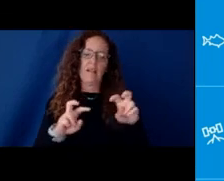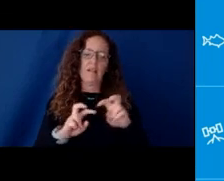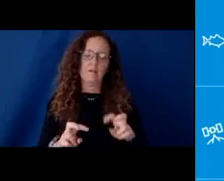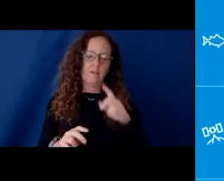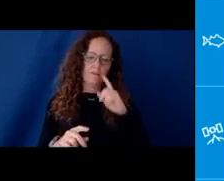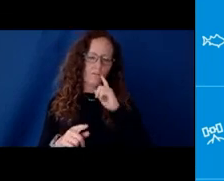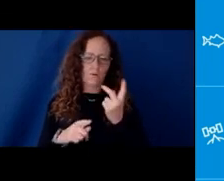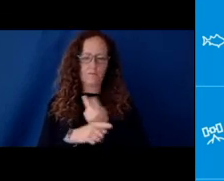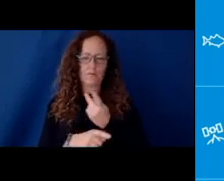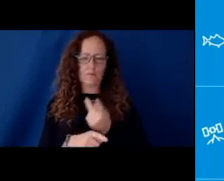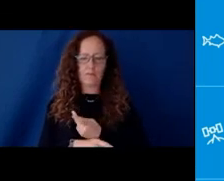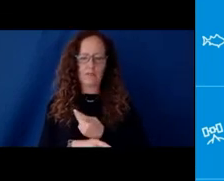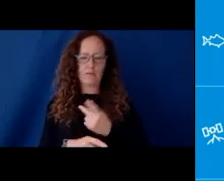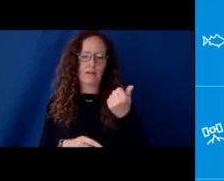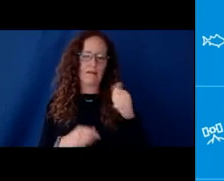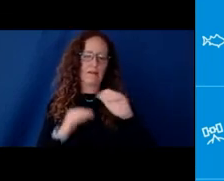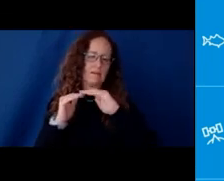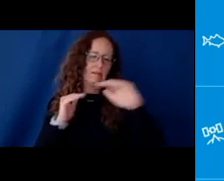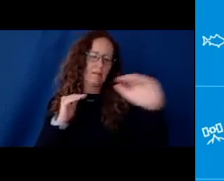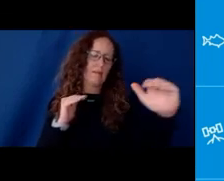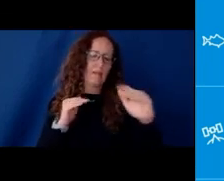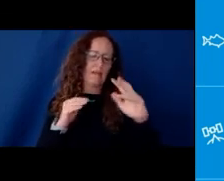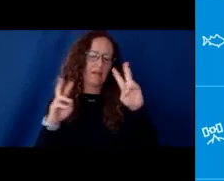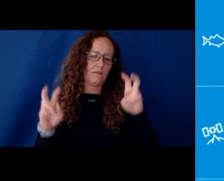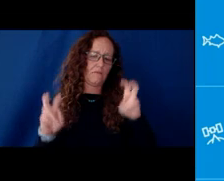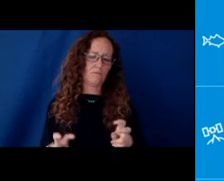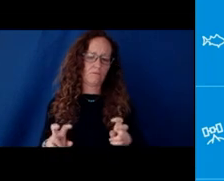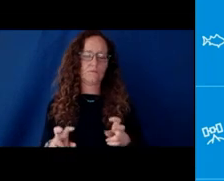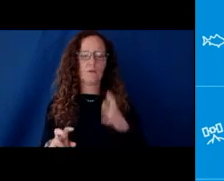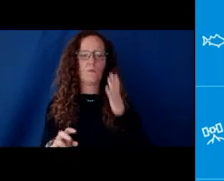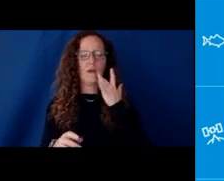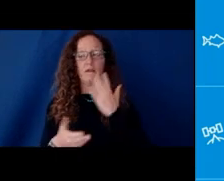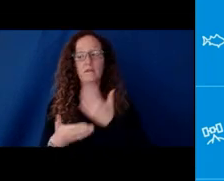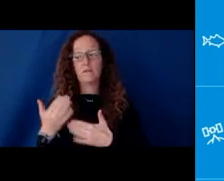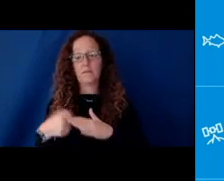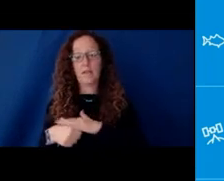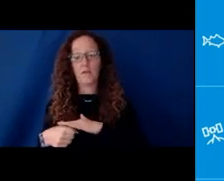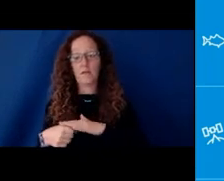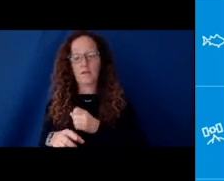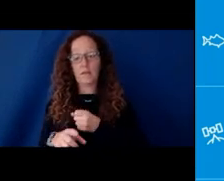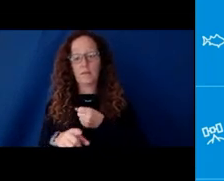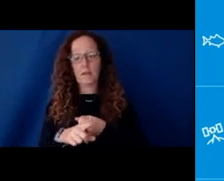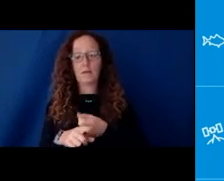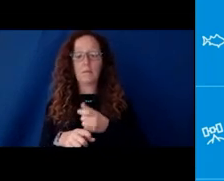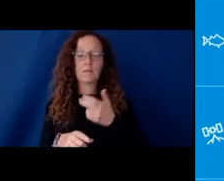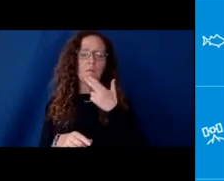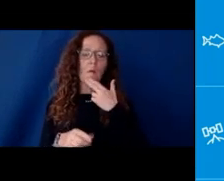stability issues, especially in areas that are affected by small sample size. And then,